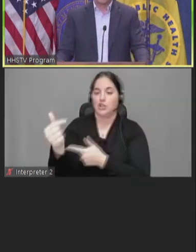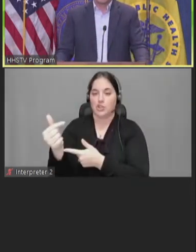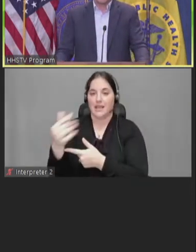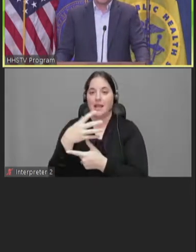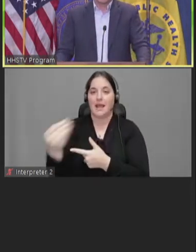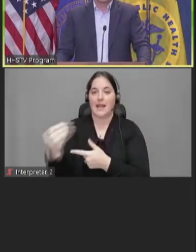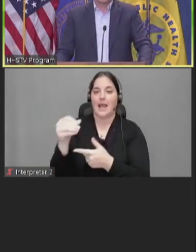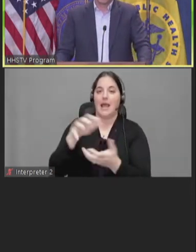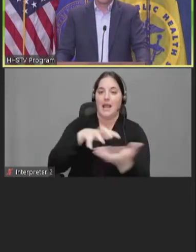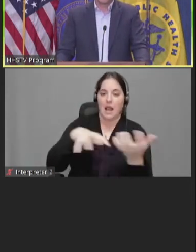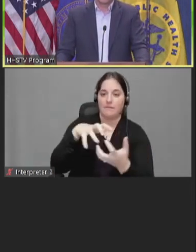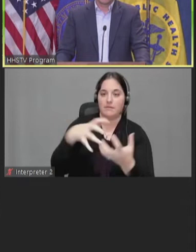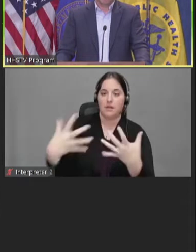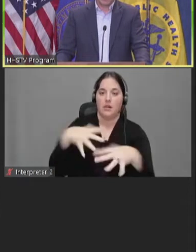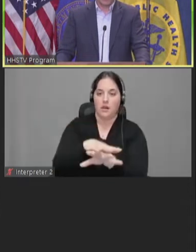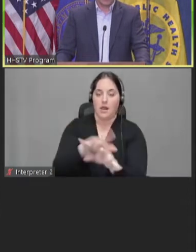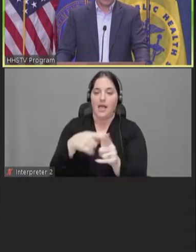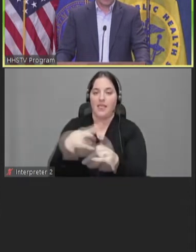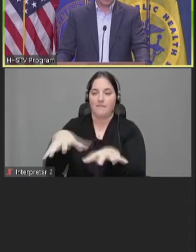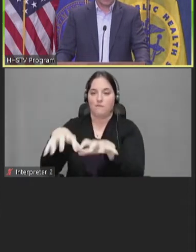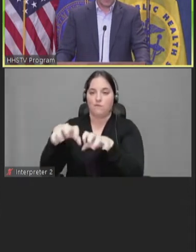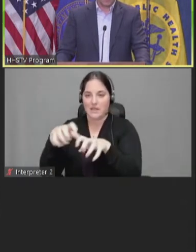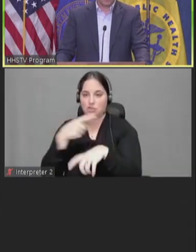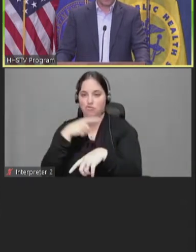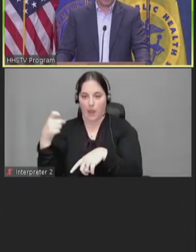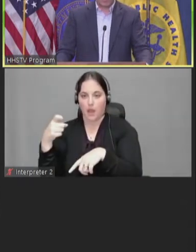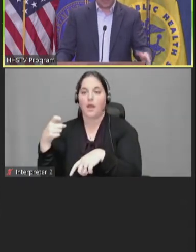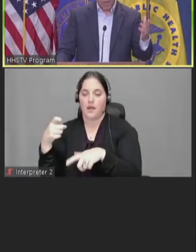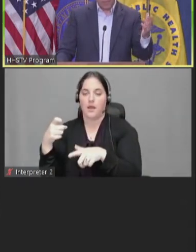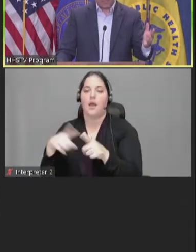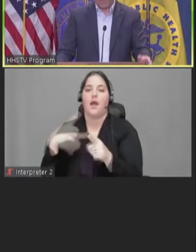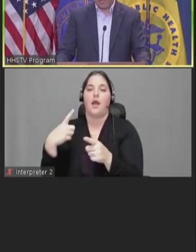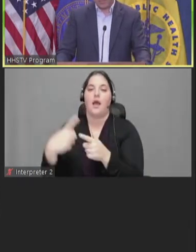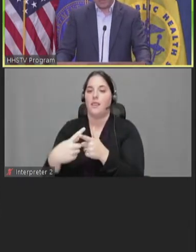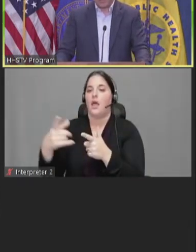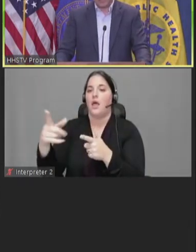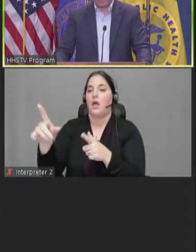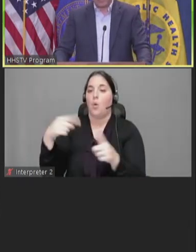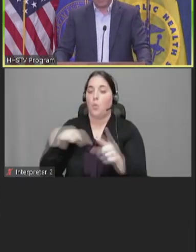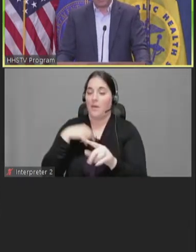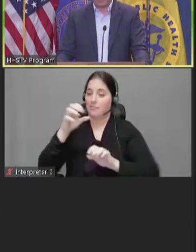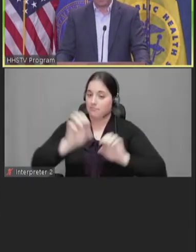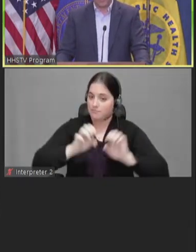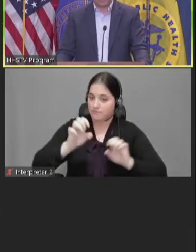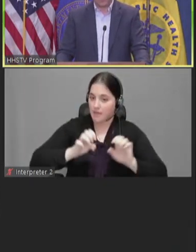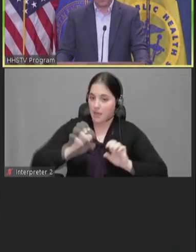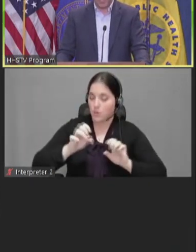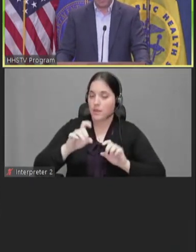And we evaluated this -- Dr. Hoft's team evaluated this in a phase one trial,